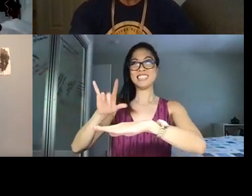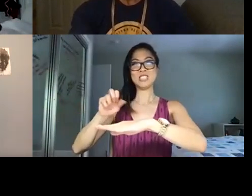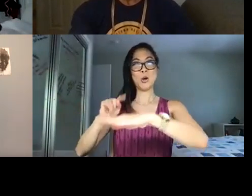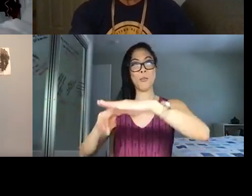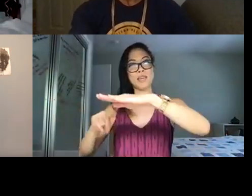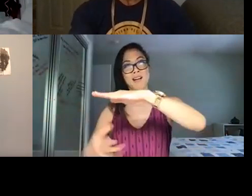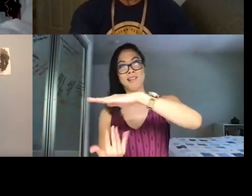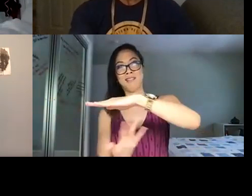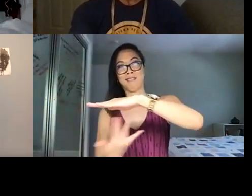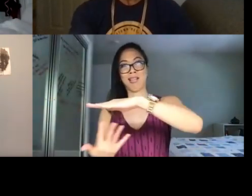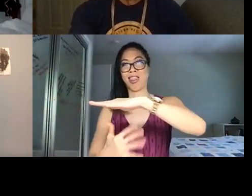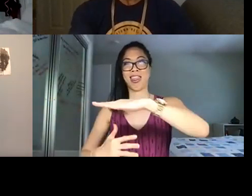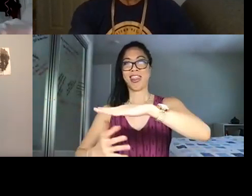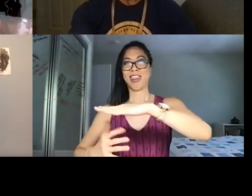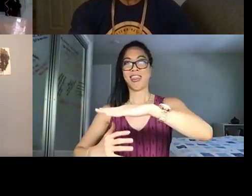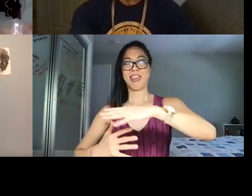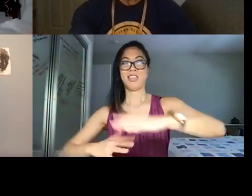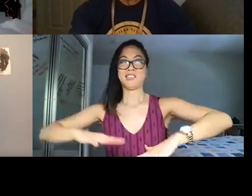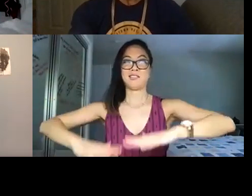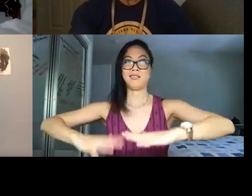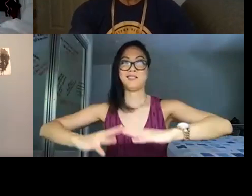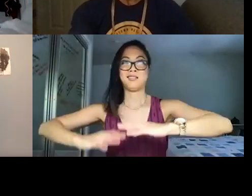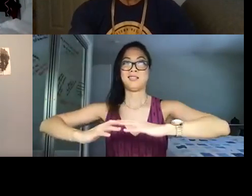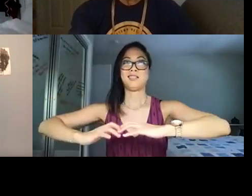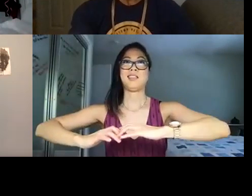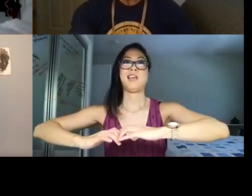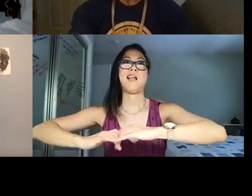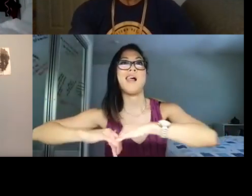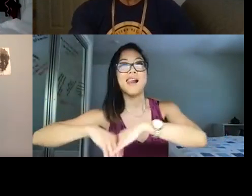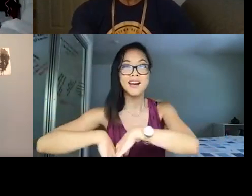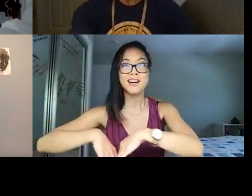But it a fucking mess, that's what we learned